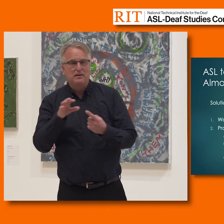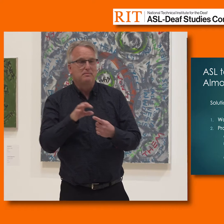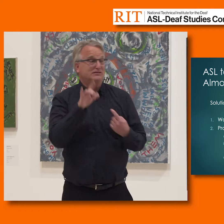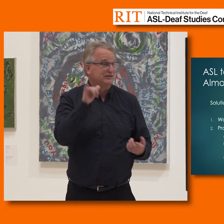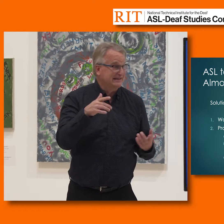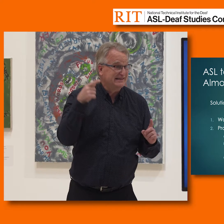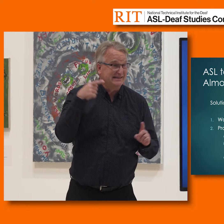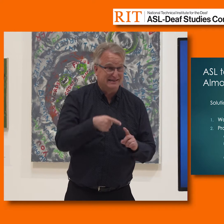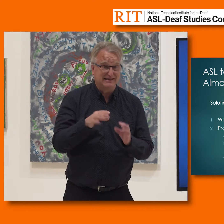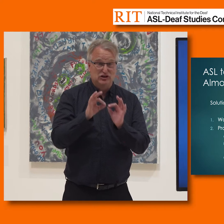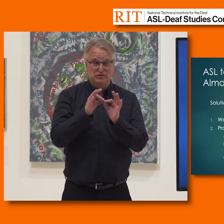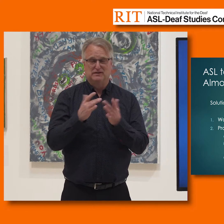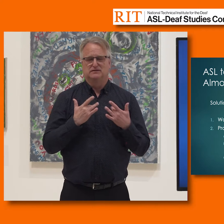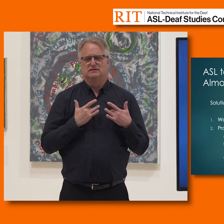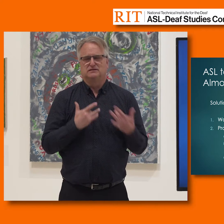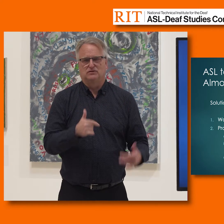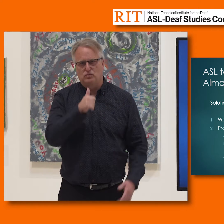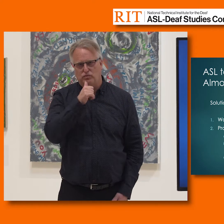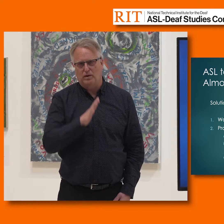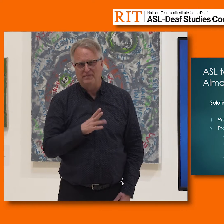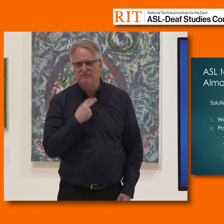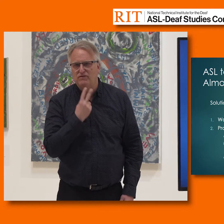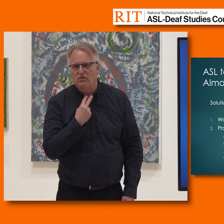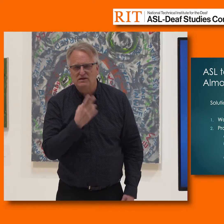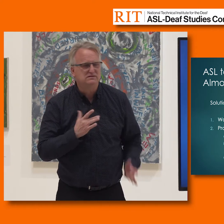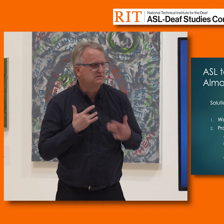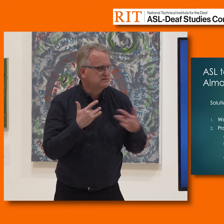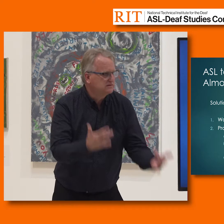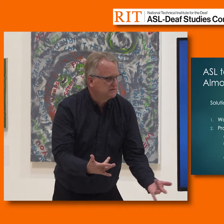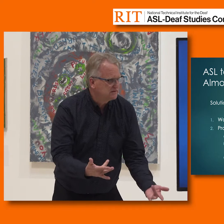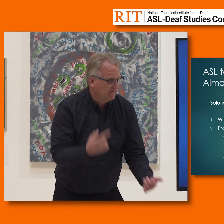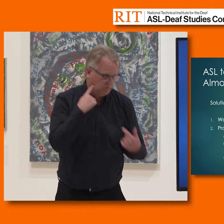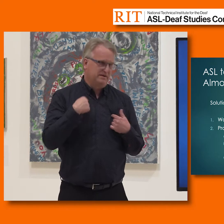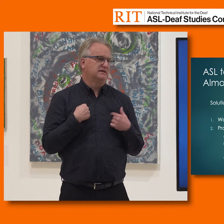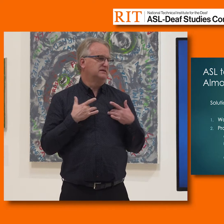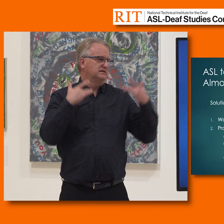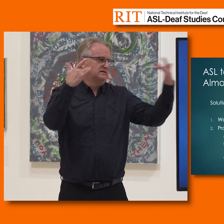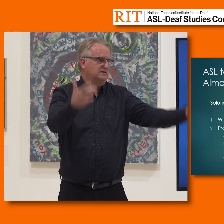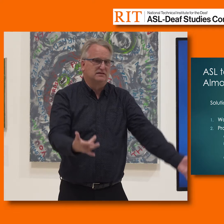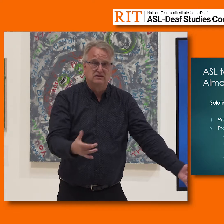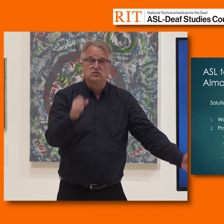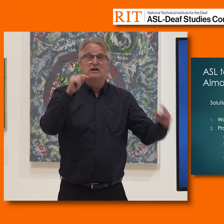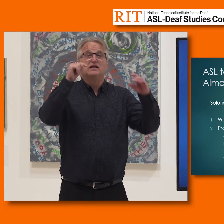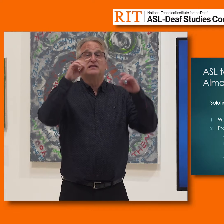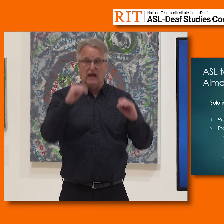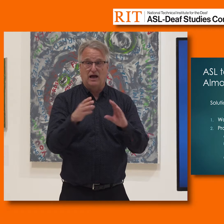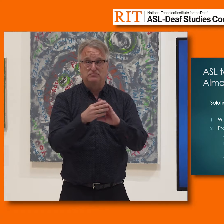working with interpreters, know that the words are coming from you. Many working interpreters are female.